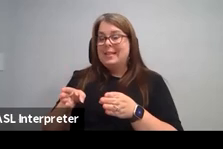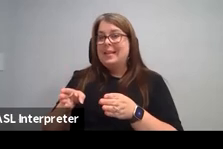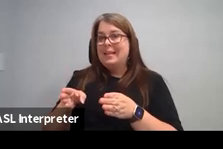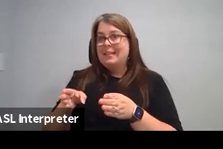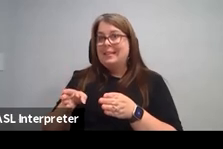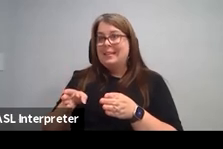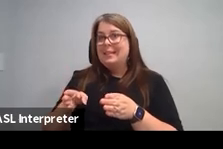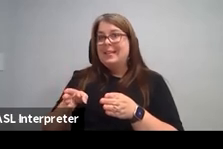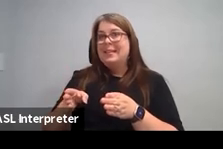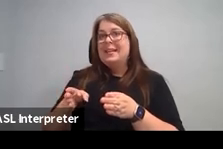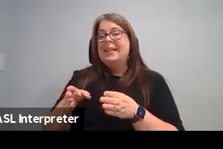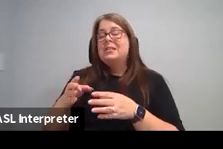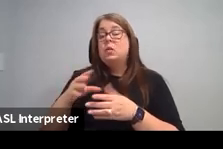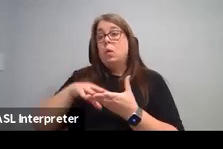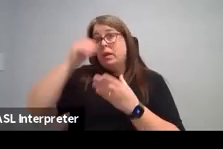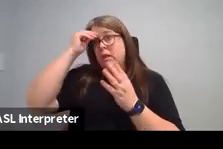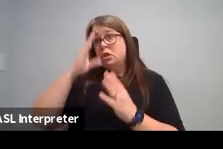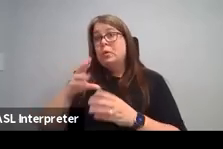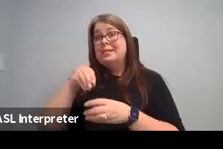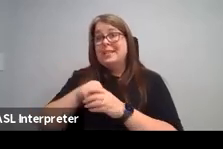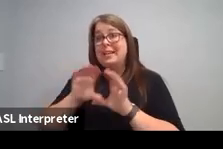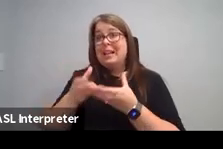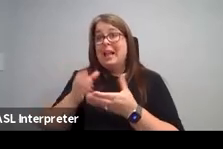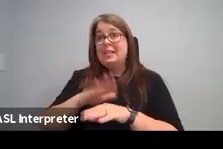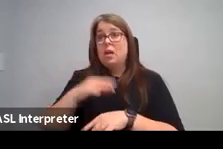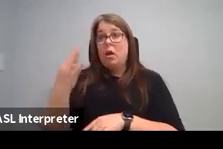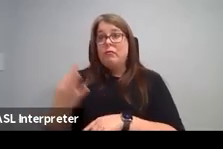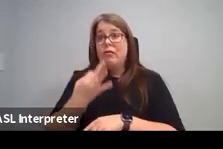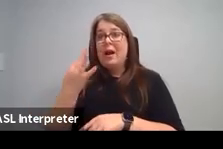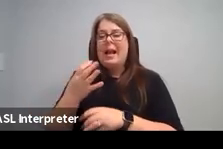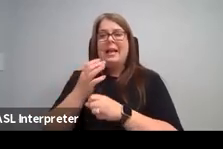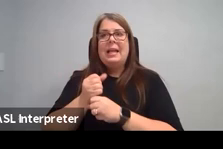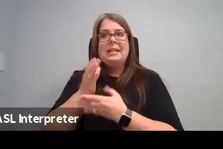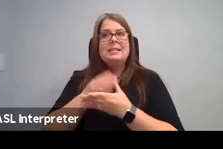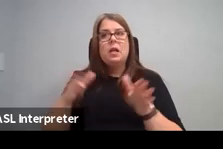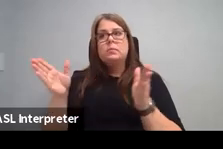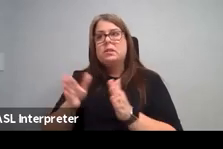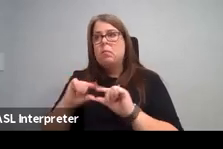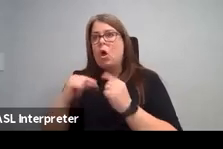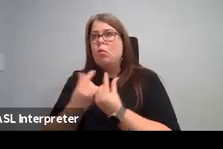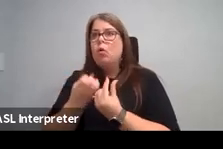Jewyl Alderson Clarke, SDCOE: So the students who are in class on Fridays, get some kind of small group or one on one intervention with you.